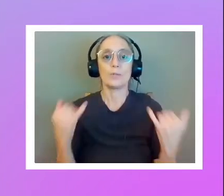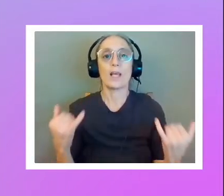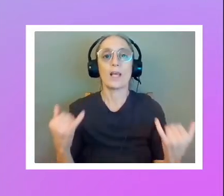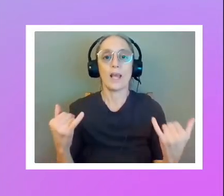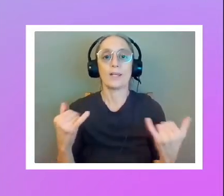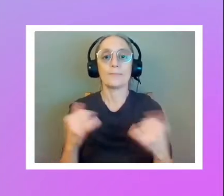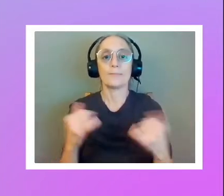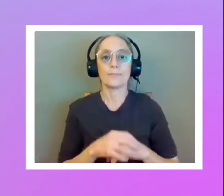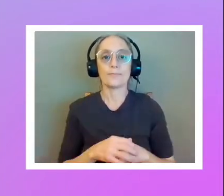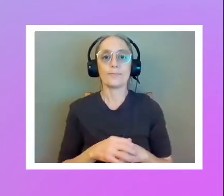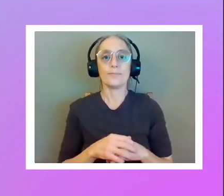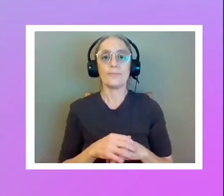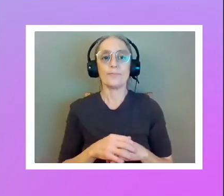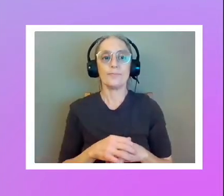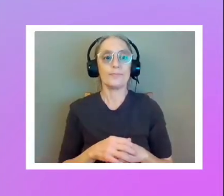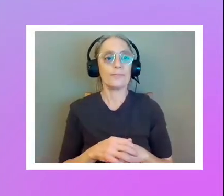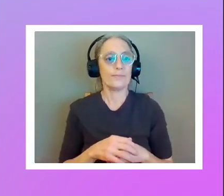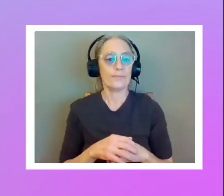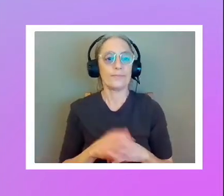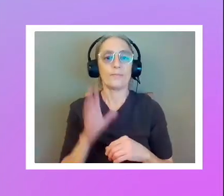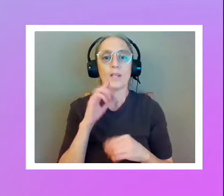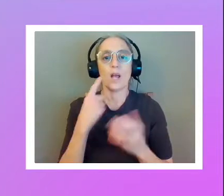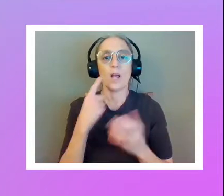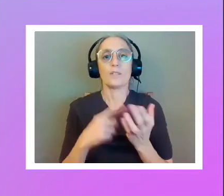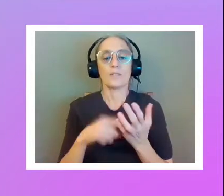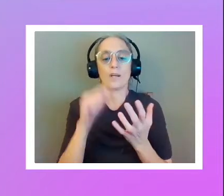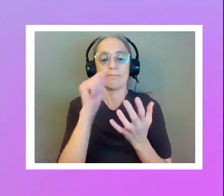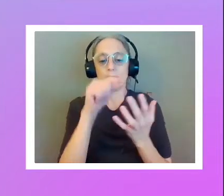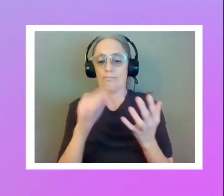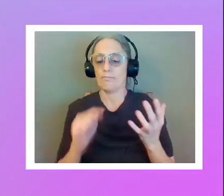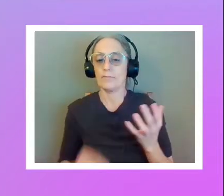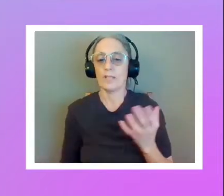So to break it down, I'll be going over what inclusive design is,